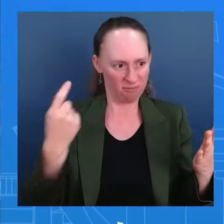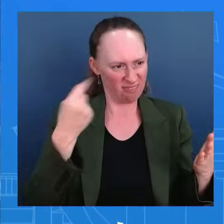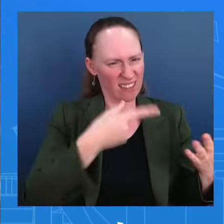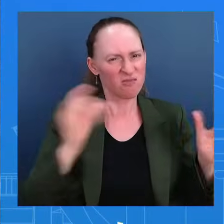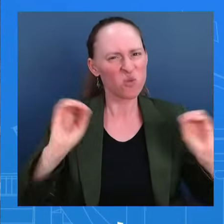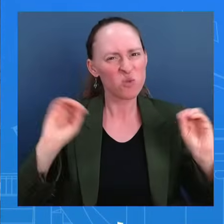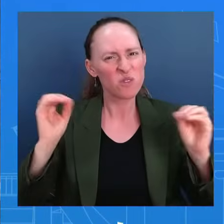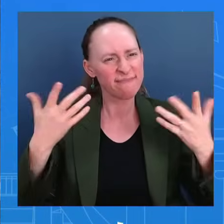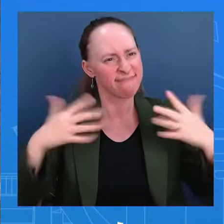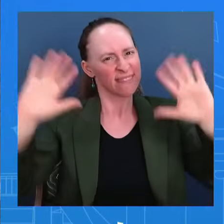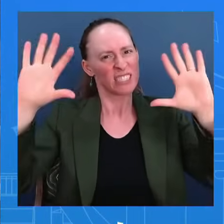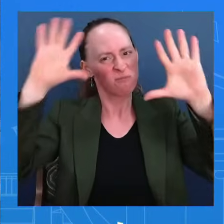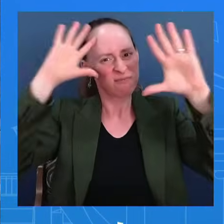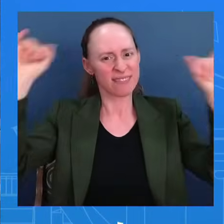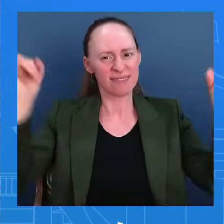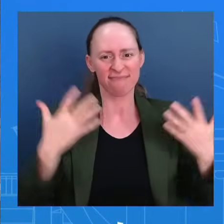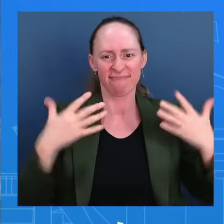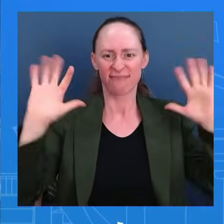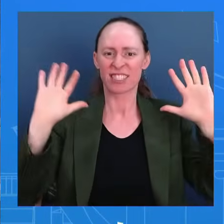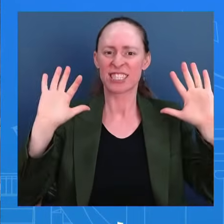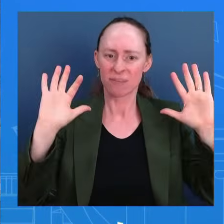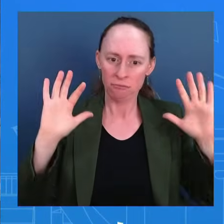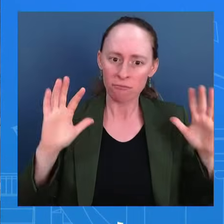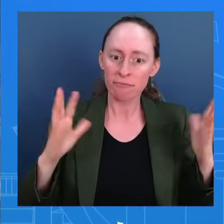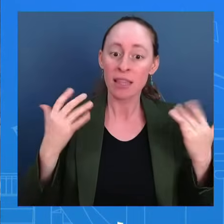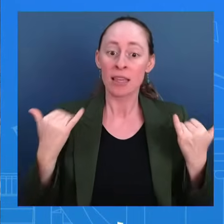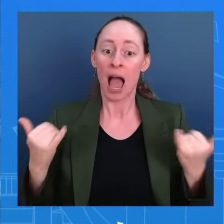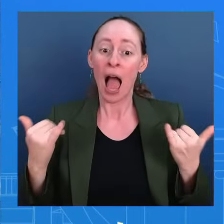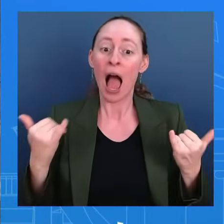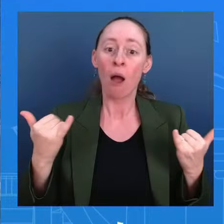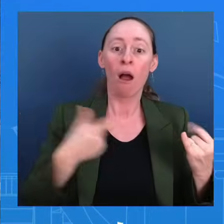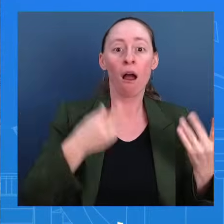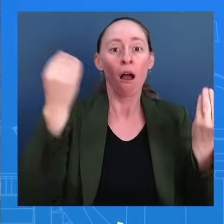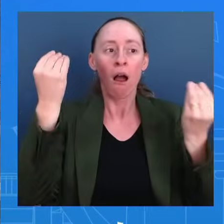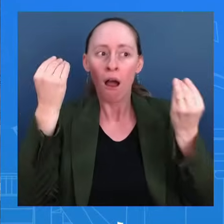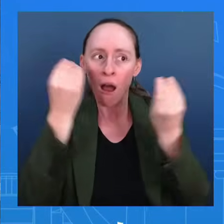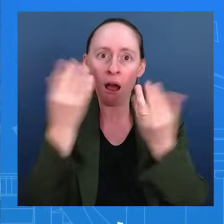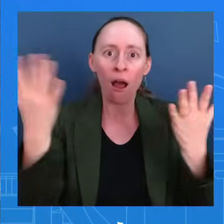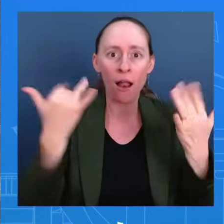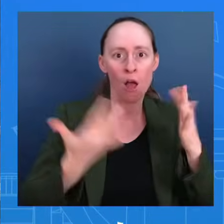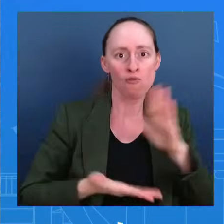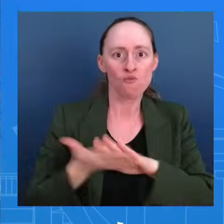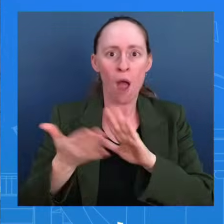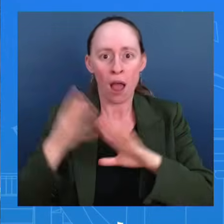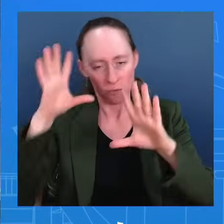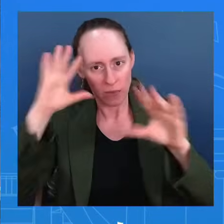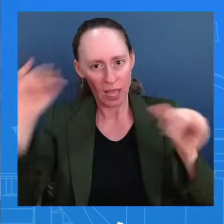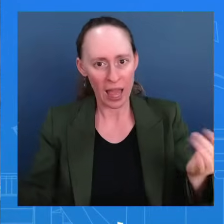is the administration at all concerned that he appears to be running a -- a shadow foreign policy